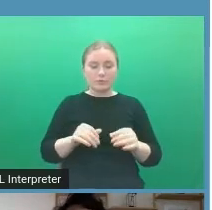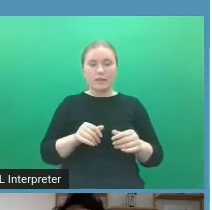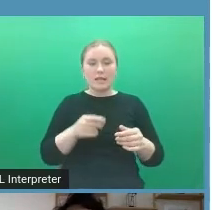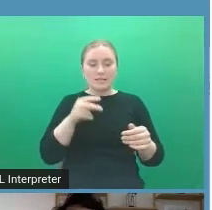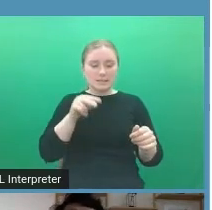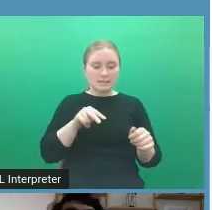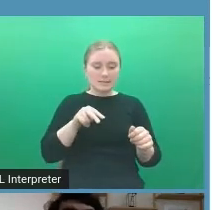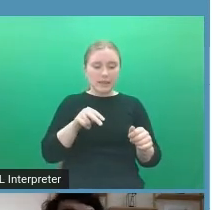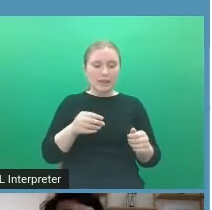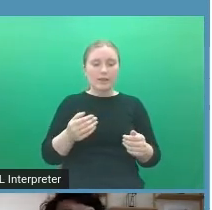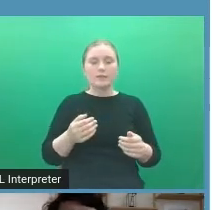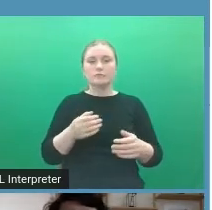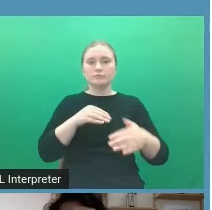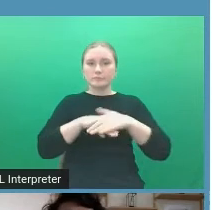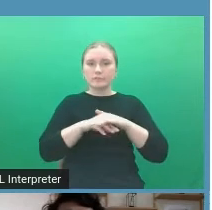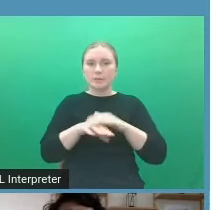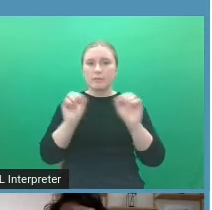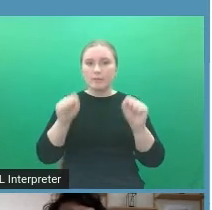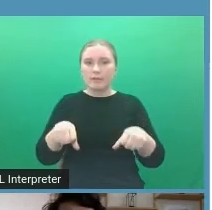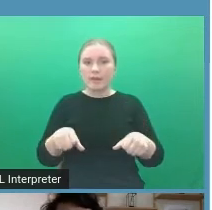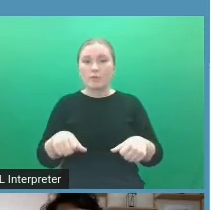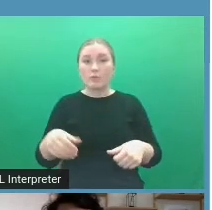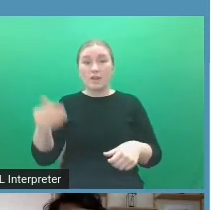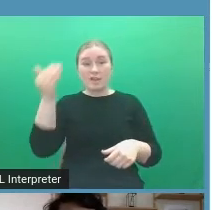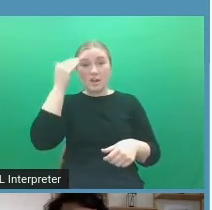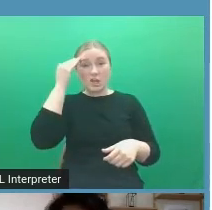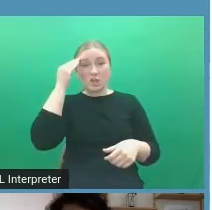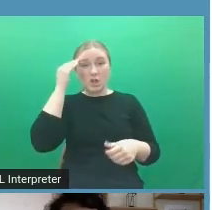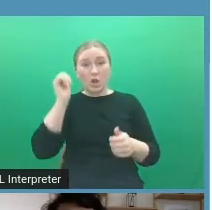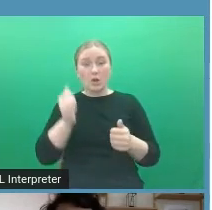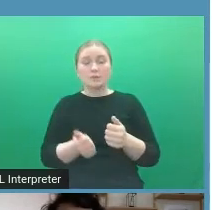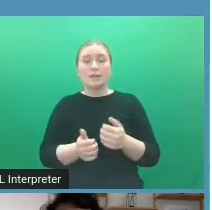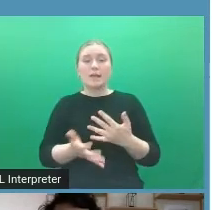So we want to make sure that we're just thinking about these systems and how they participate